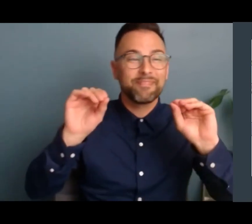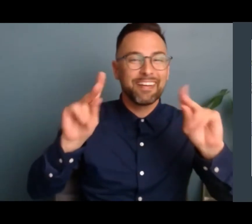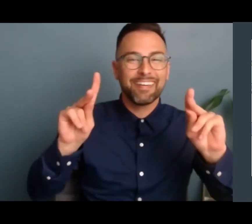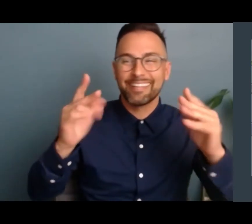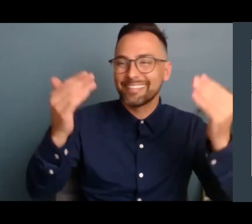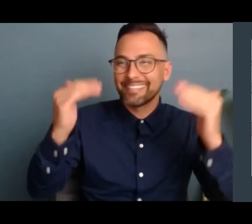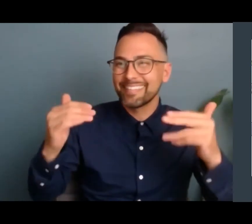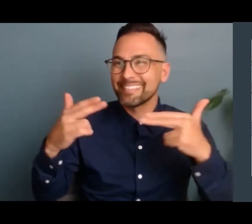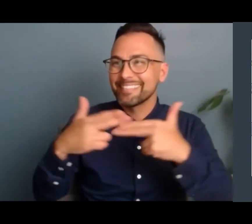OK, next slide.